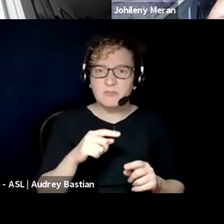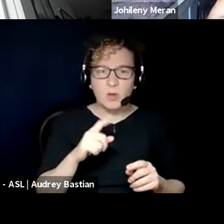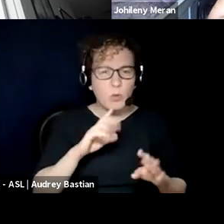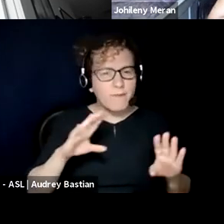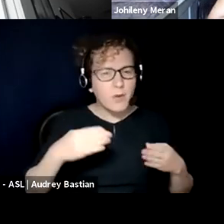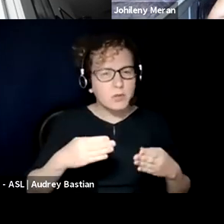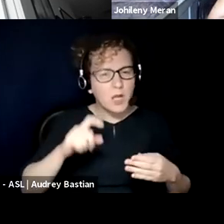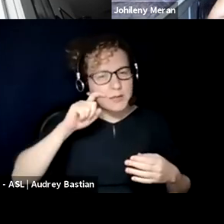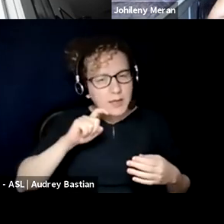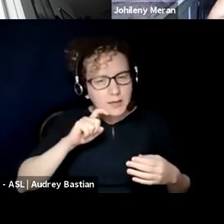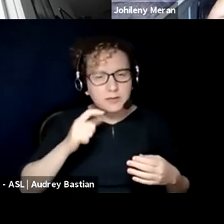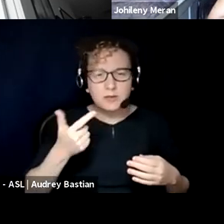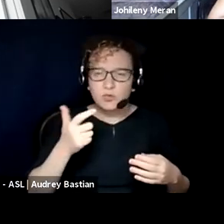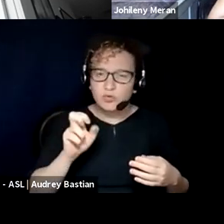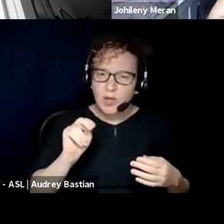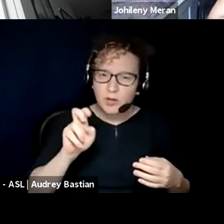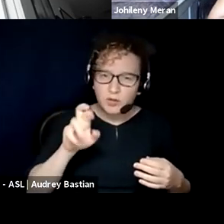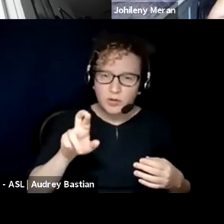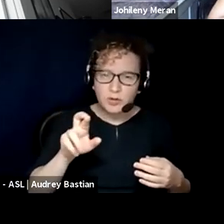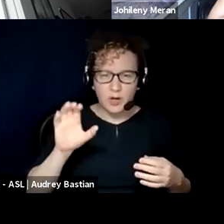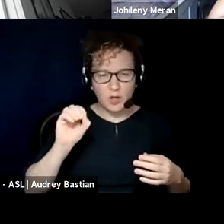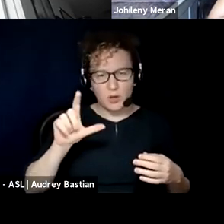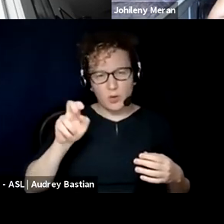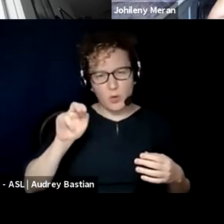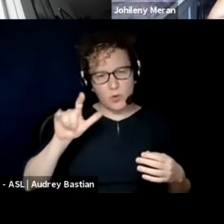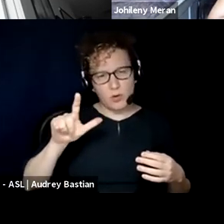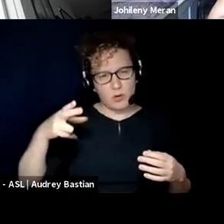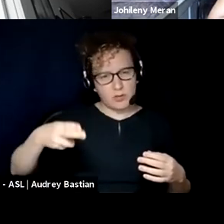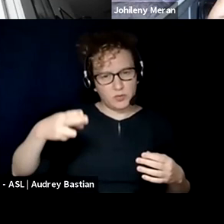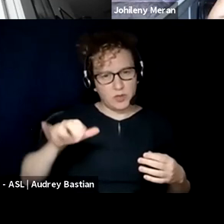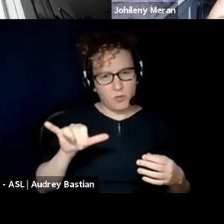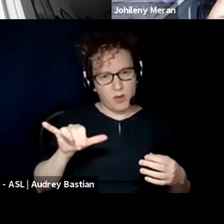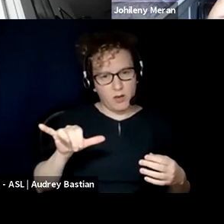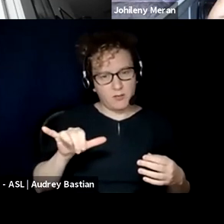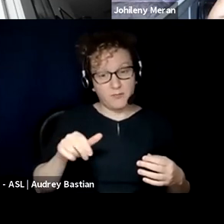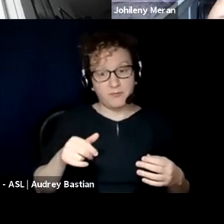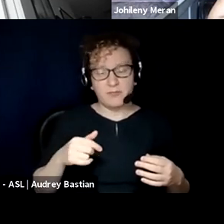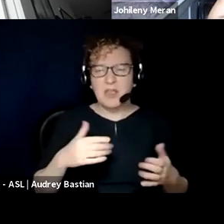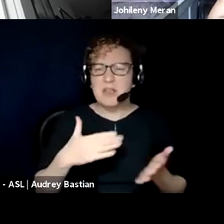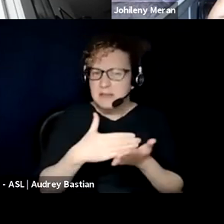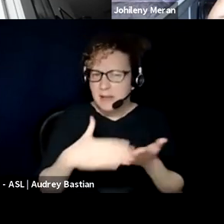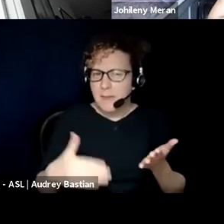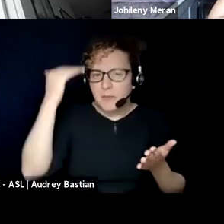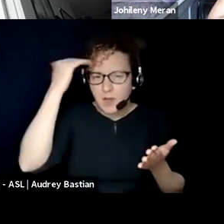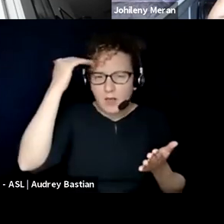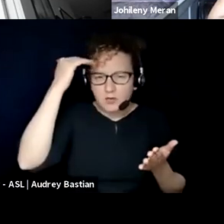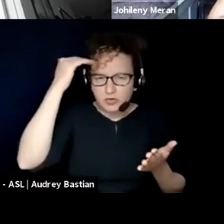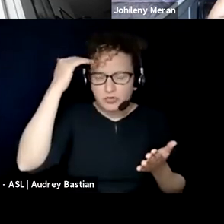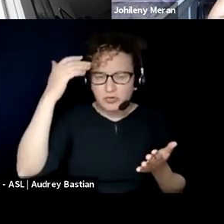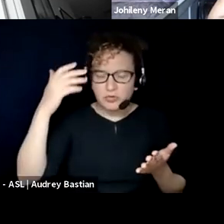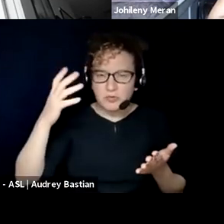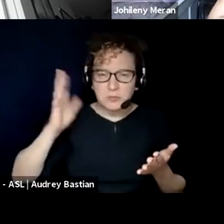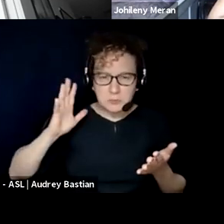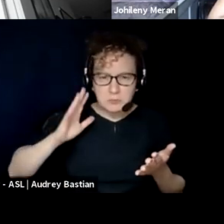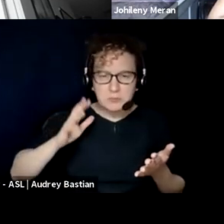and gender and the colonial history as well. And I had some knowledge about that. But a